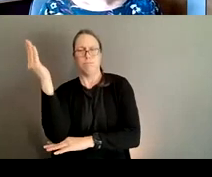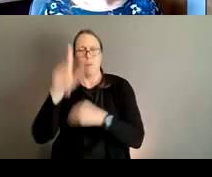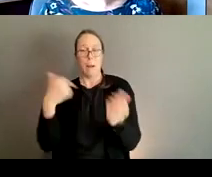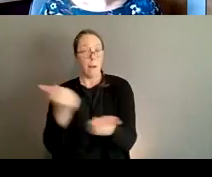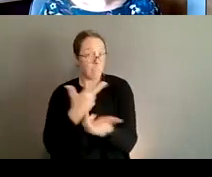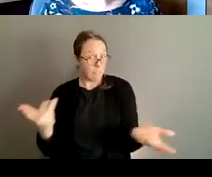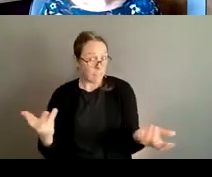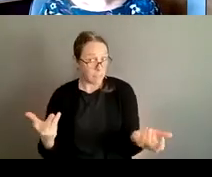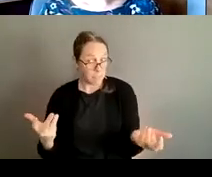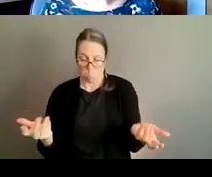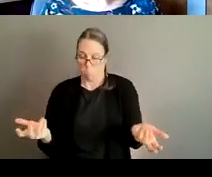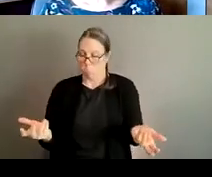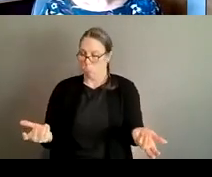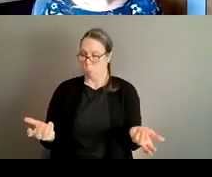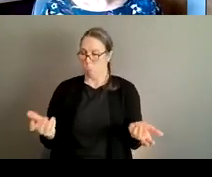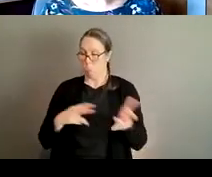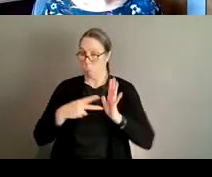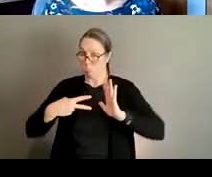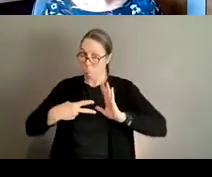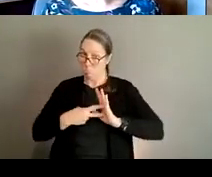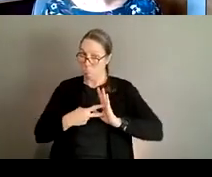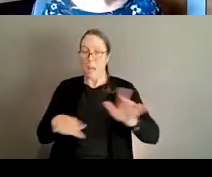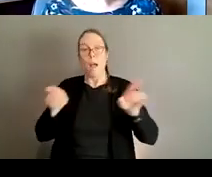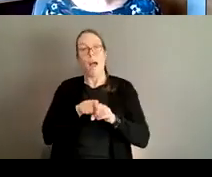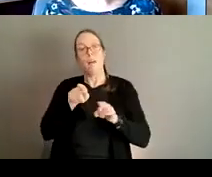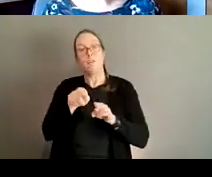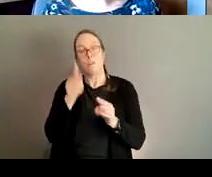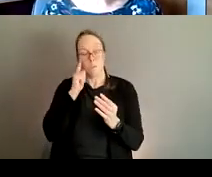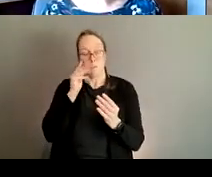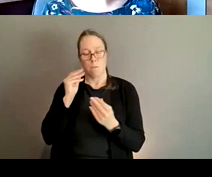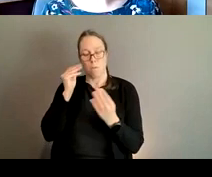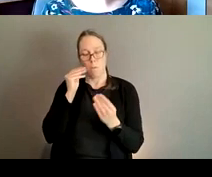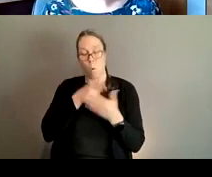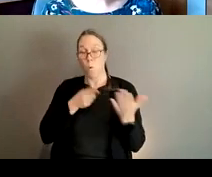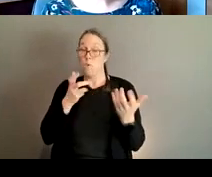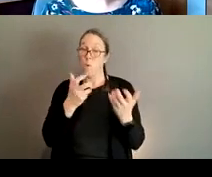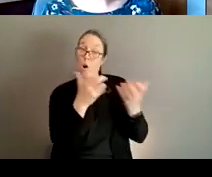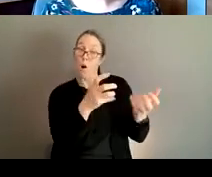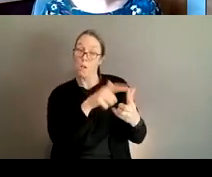And basically what that means is as you think about your takeaways there's a part of the proposal that's going